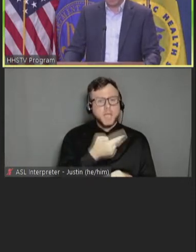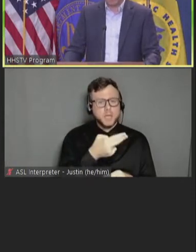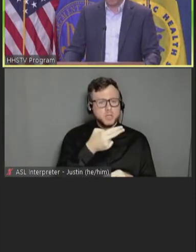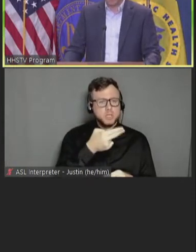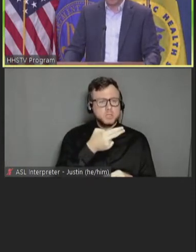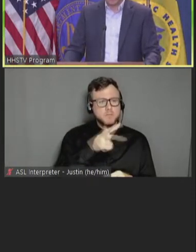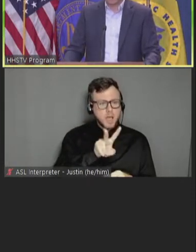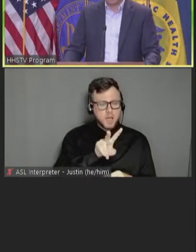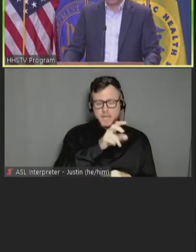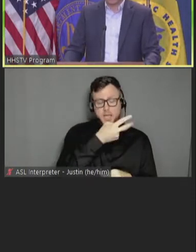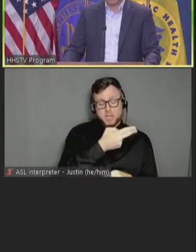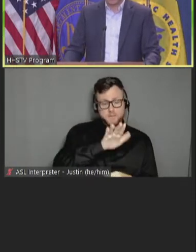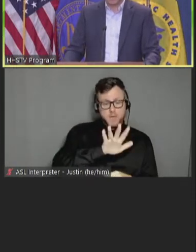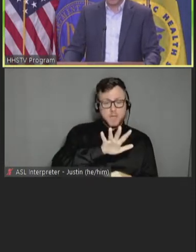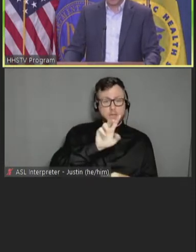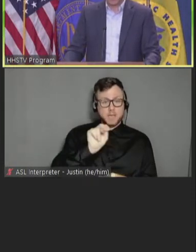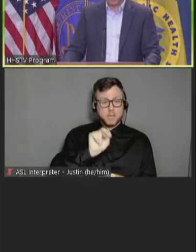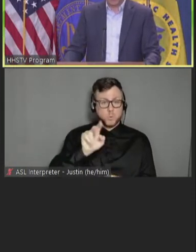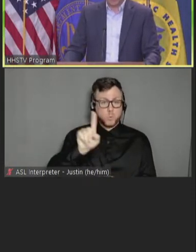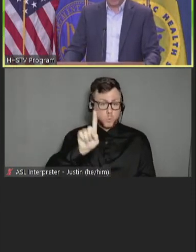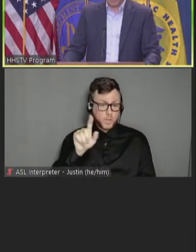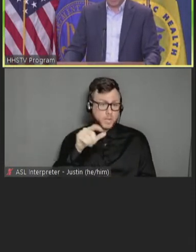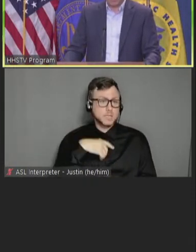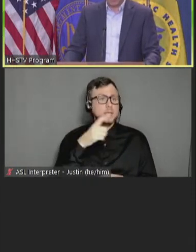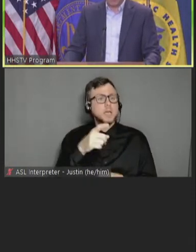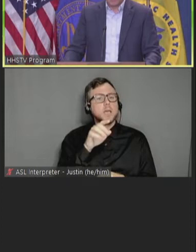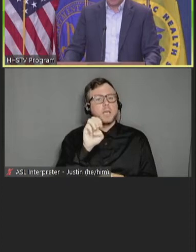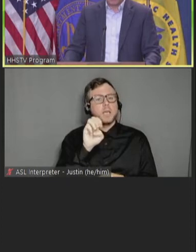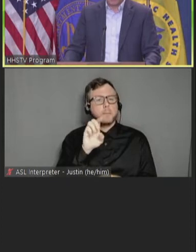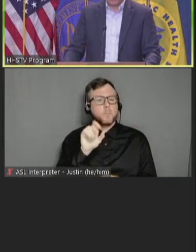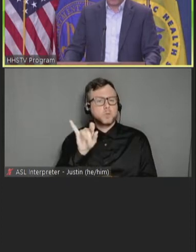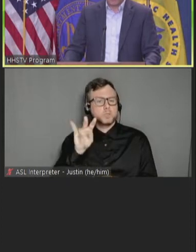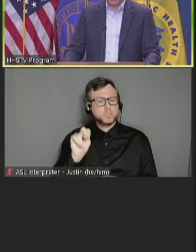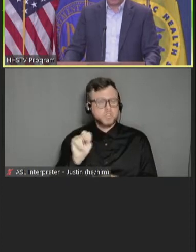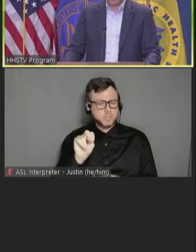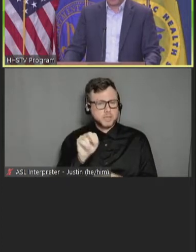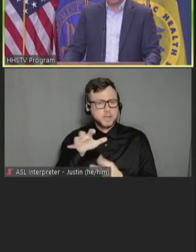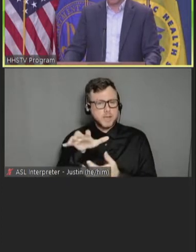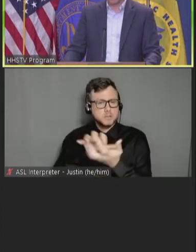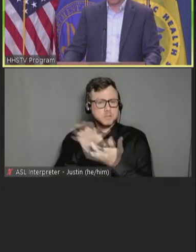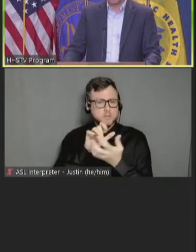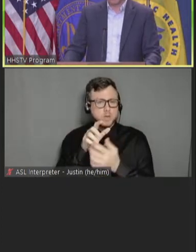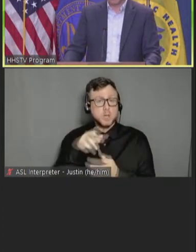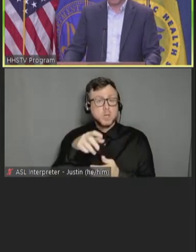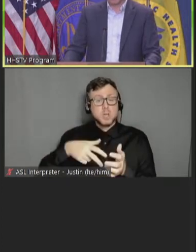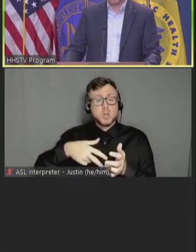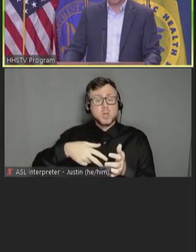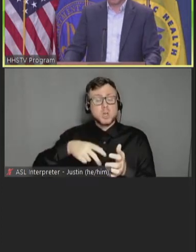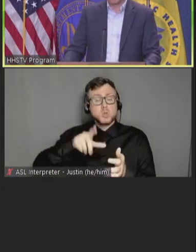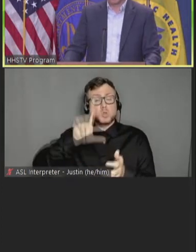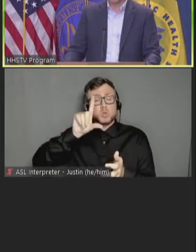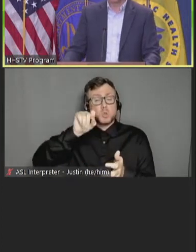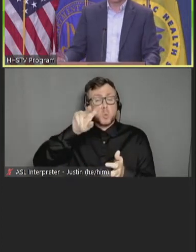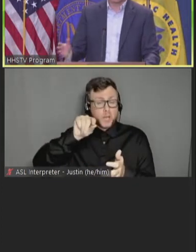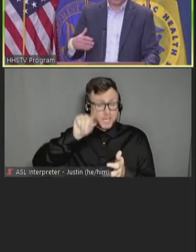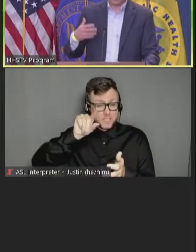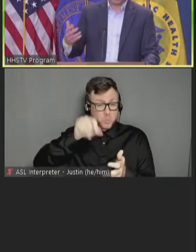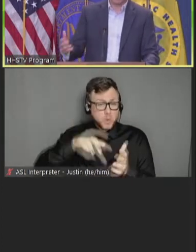including an emulsion adjuvant allowed greater than 20-fold dose reduction of